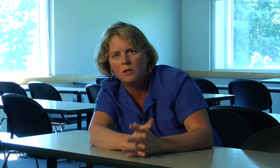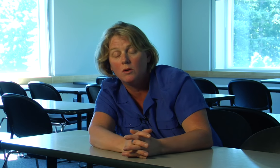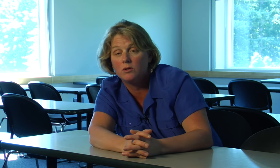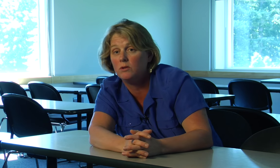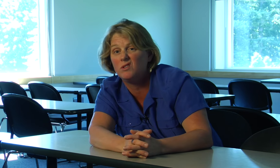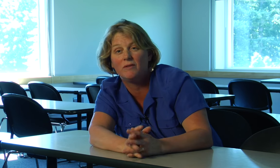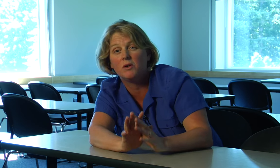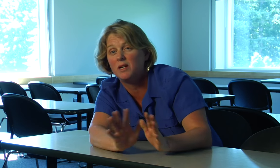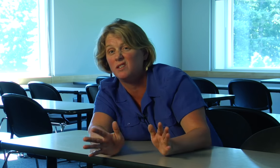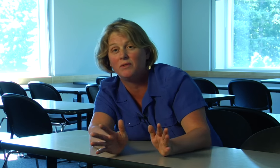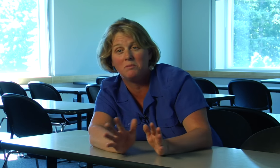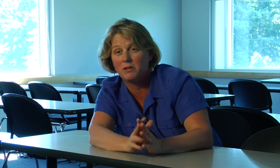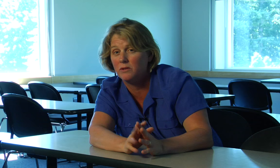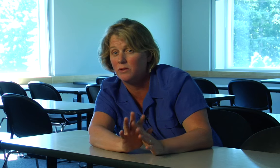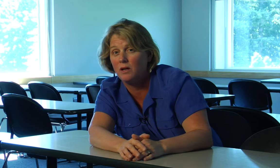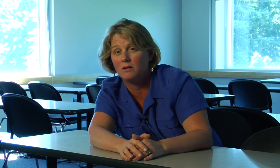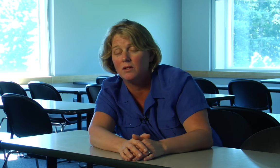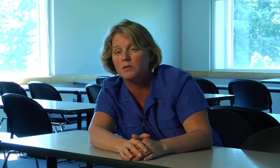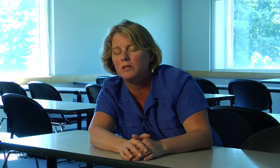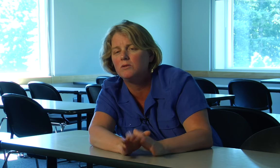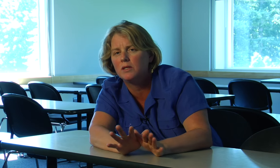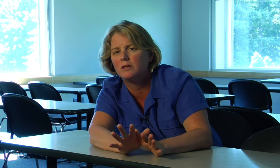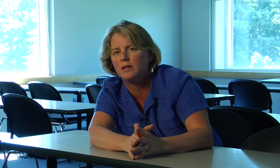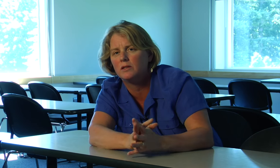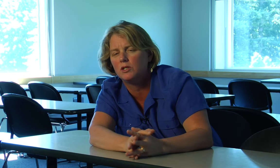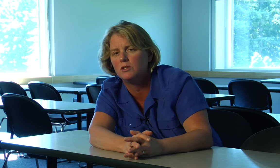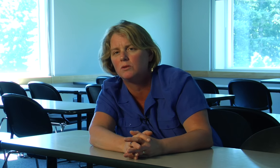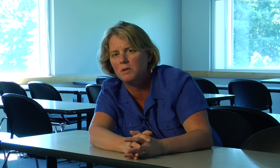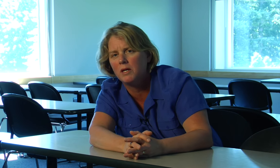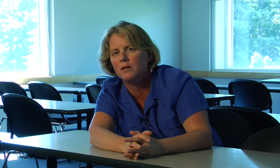or students who have no identified barriers at all. So I do think that the changes we make